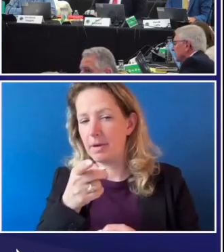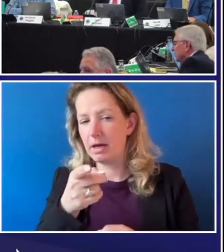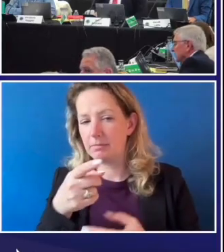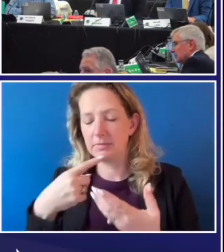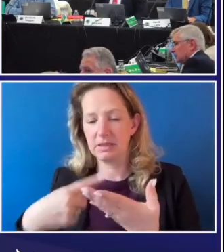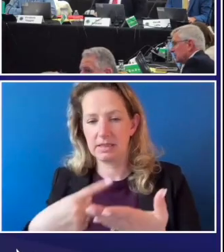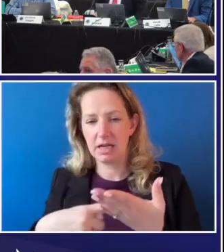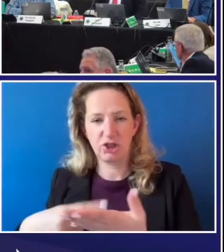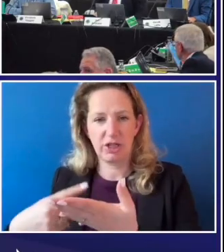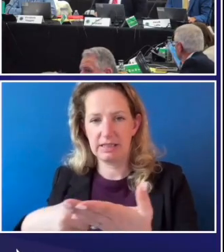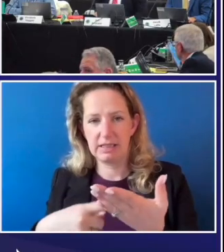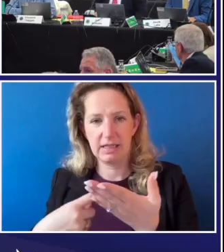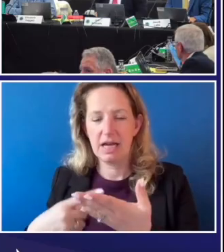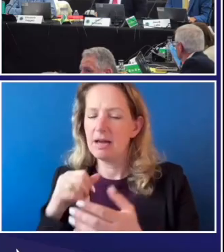the department, included this language.